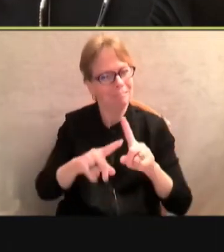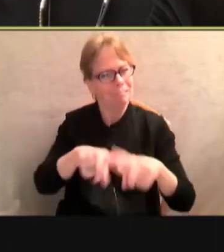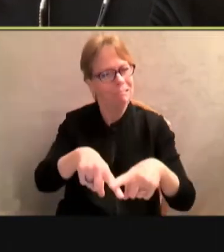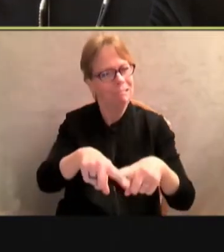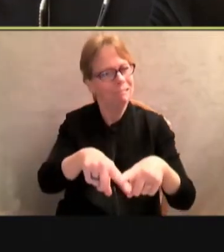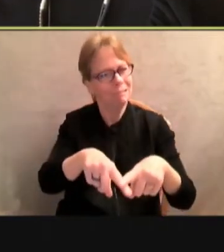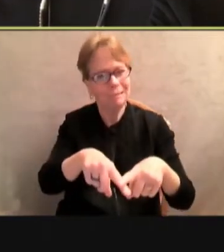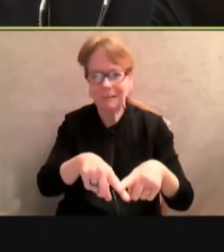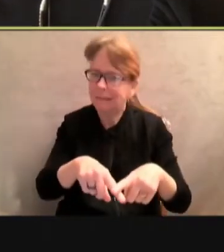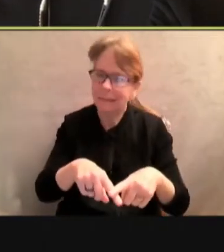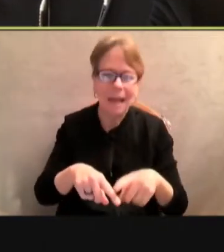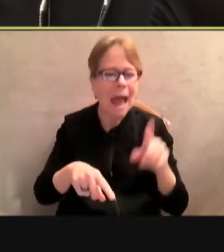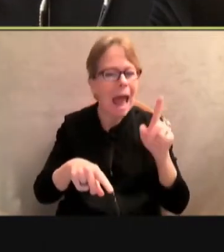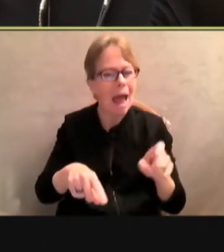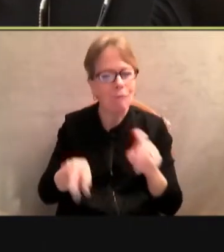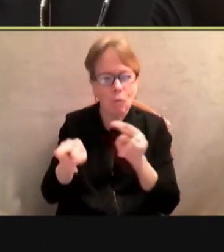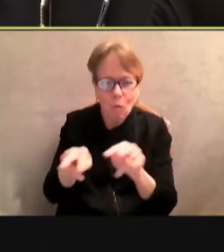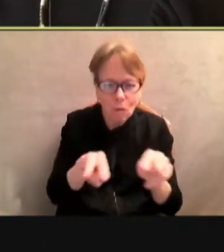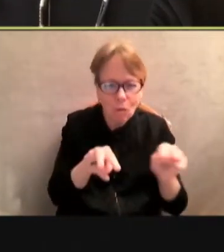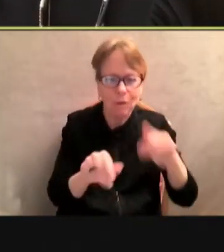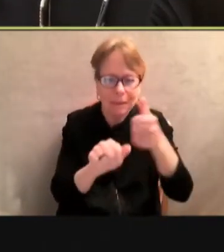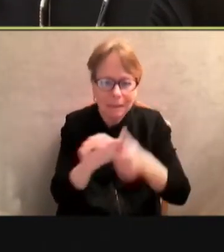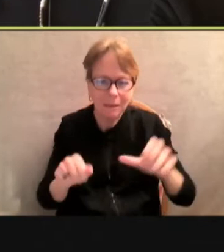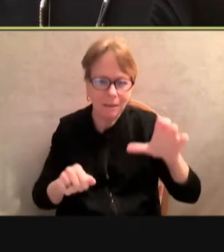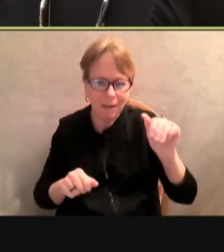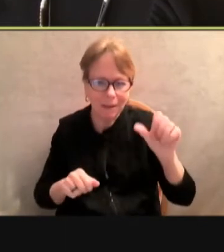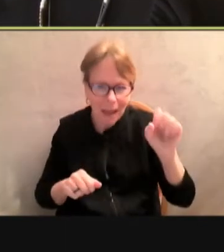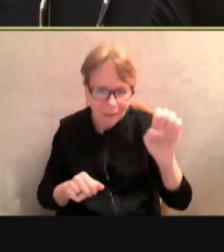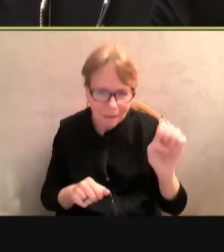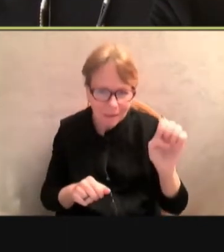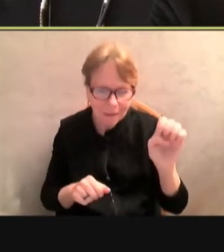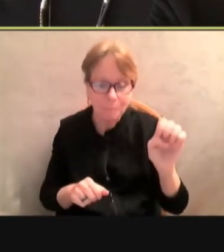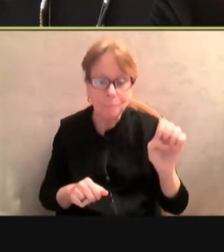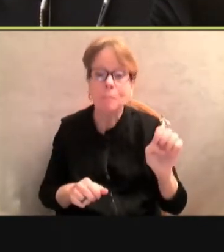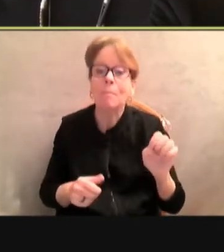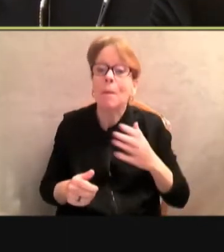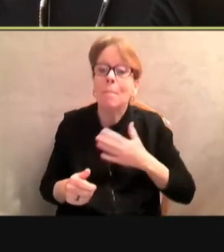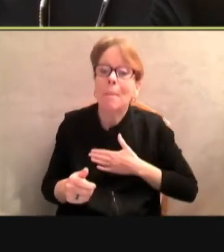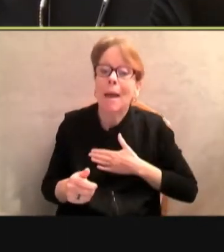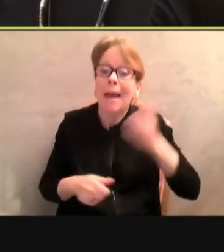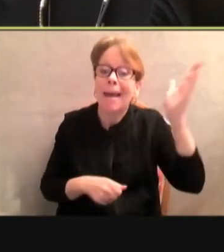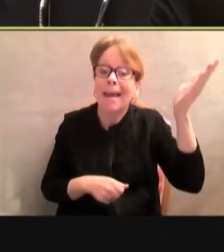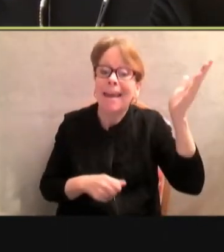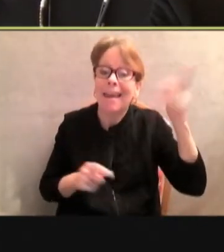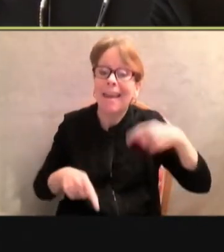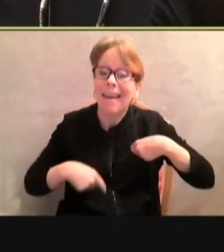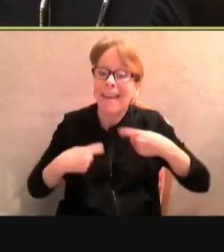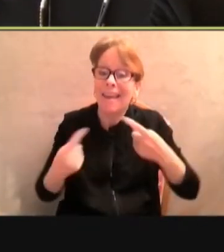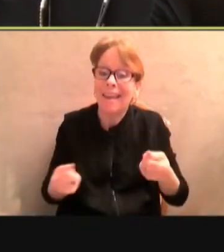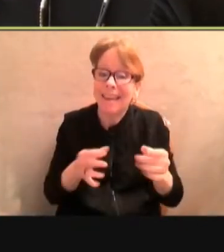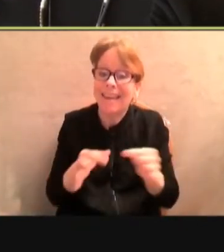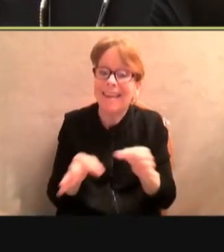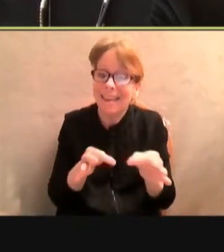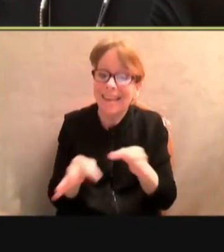everything is on a case-by-case basis. Everything that I'm saying right now, there are no hard